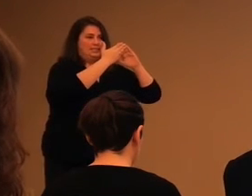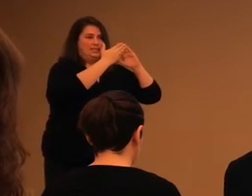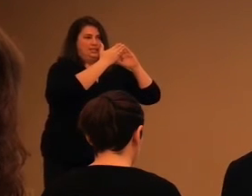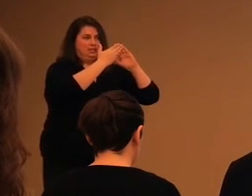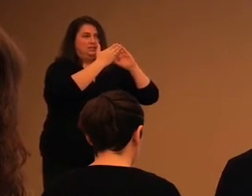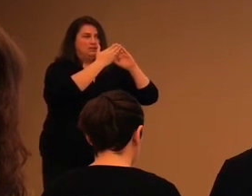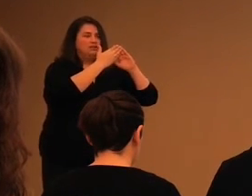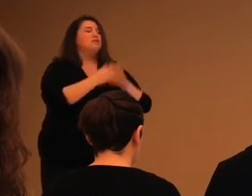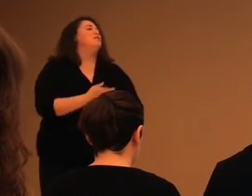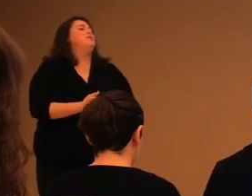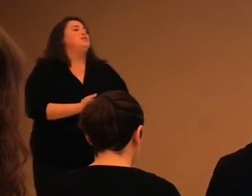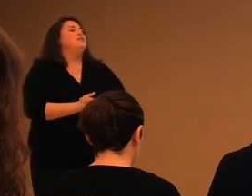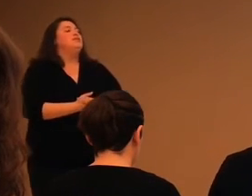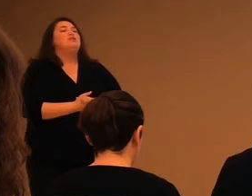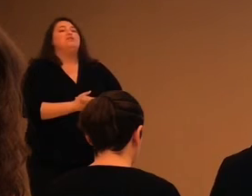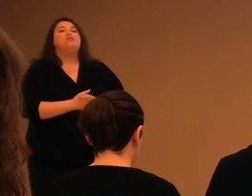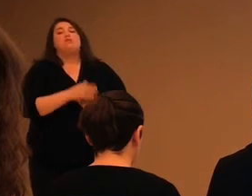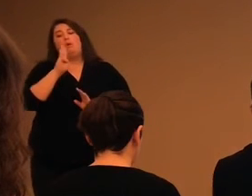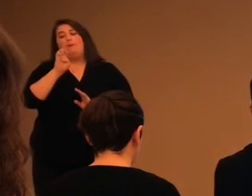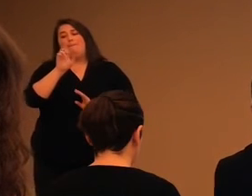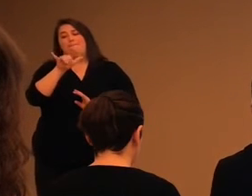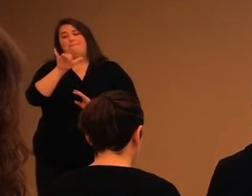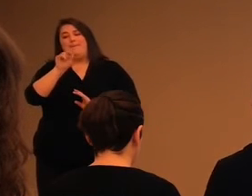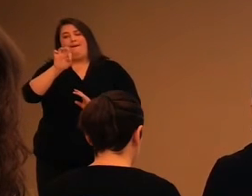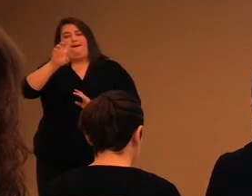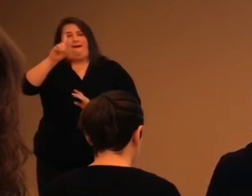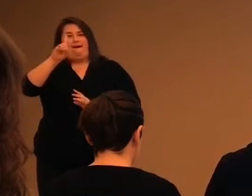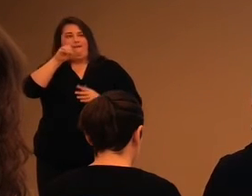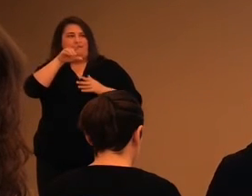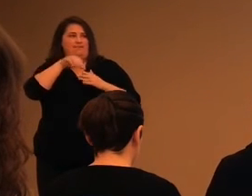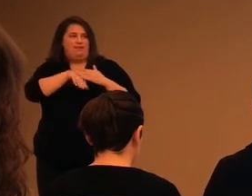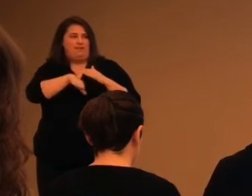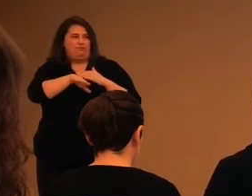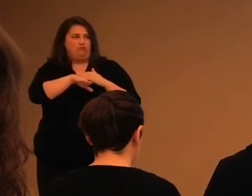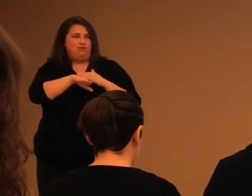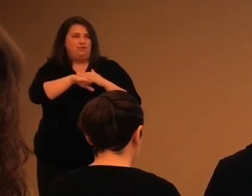Beyond the entrance is our challenge now. What do we do when we go inside with six new galleries?